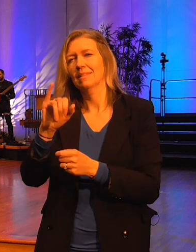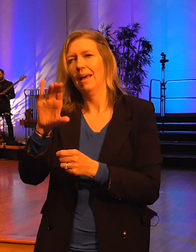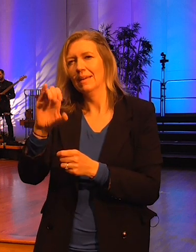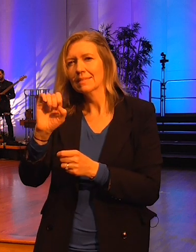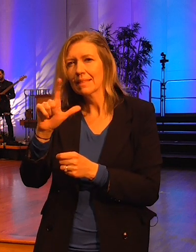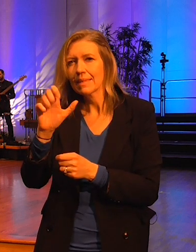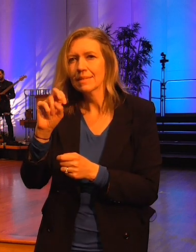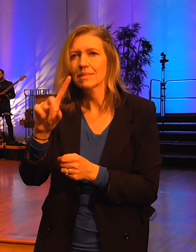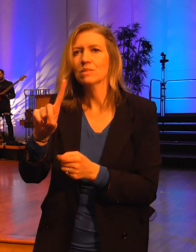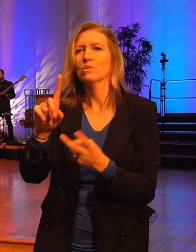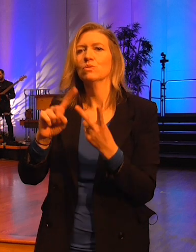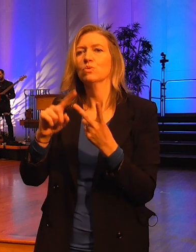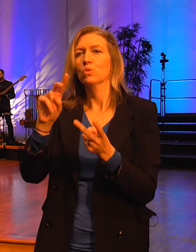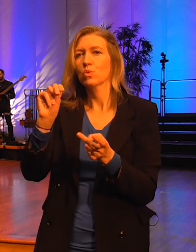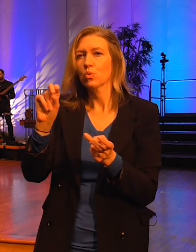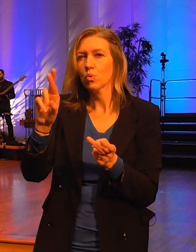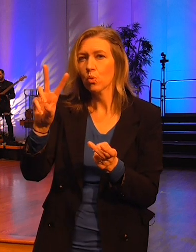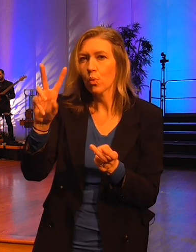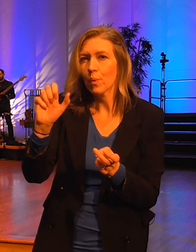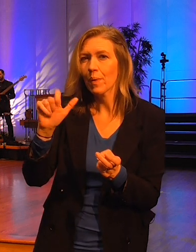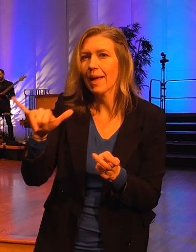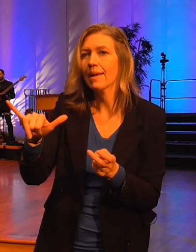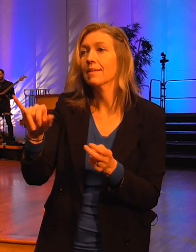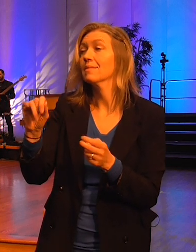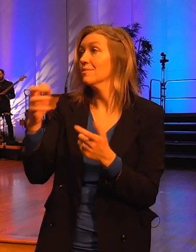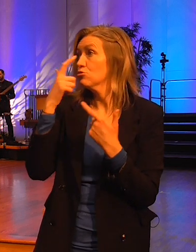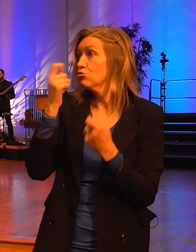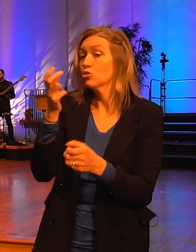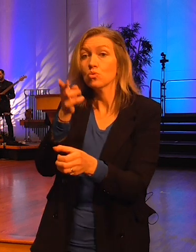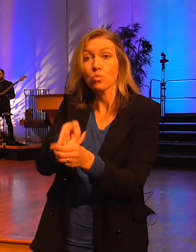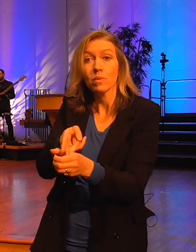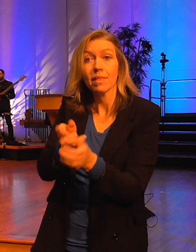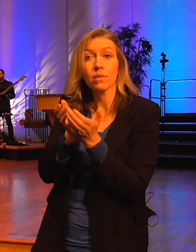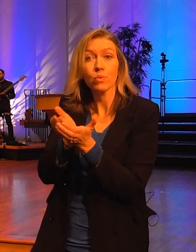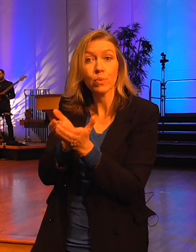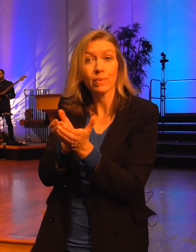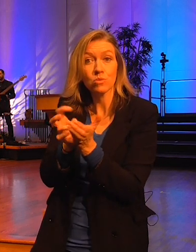if you'd like to be with us on that trip all of these Eclipse cruises are starting to sell